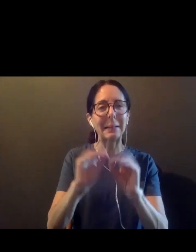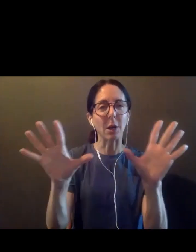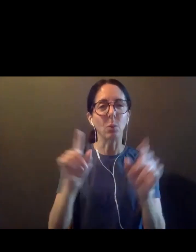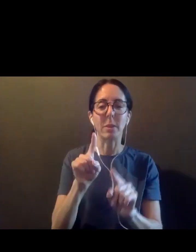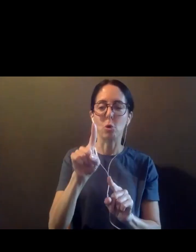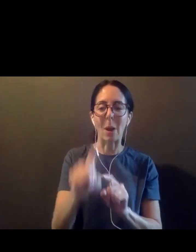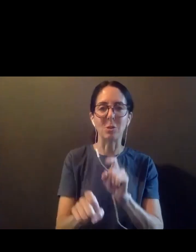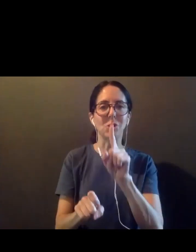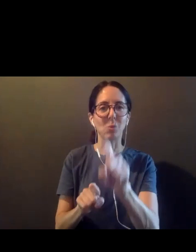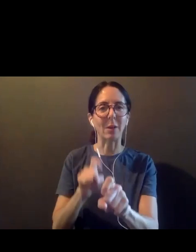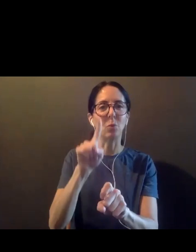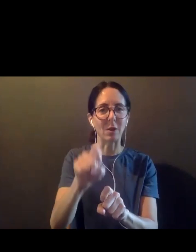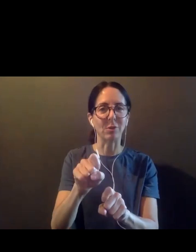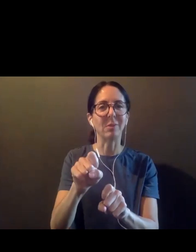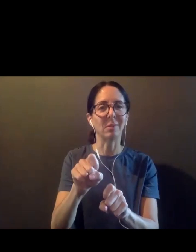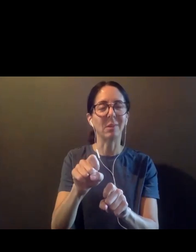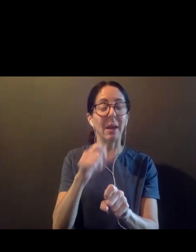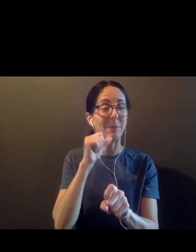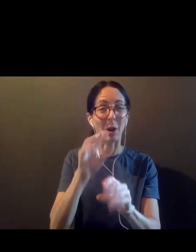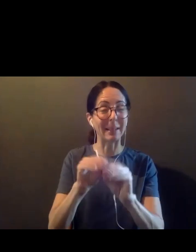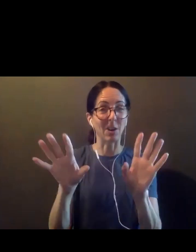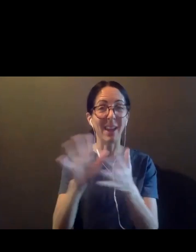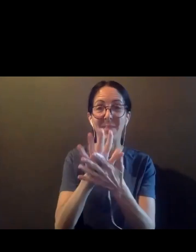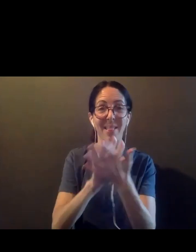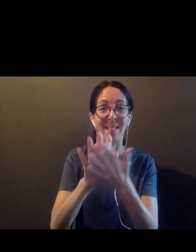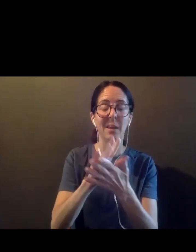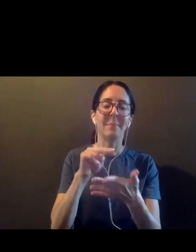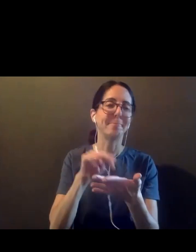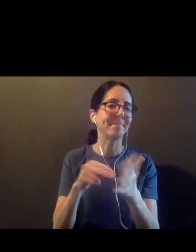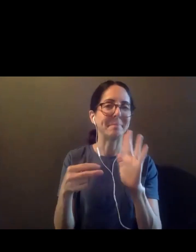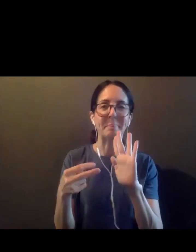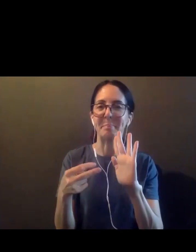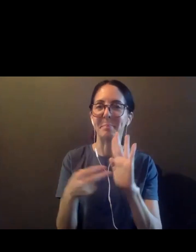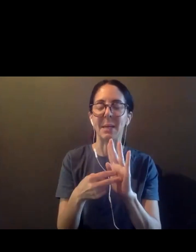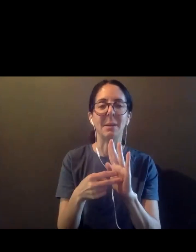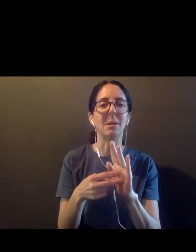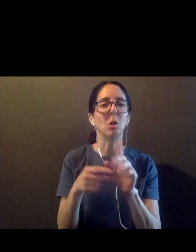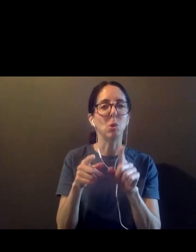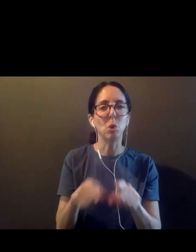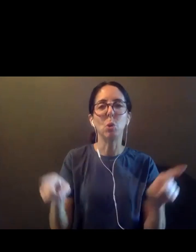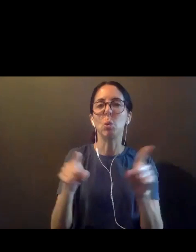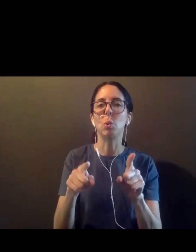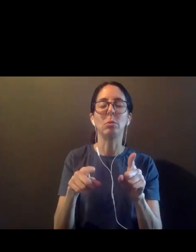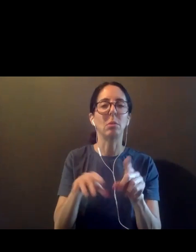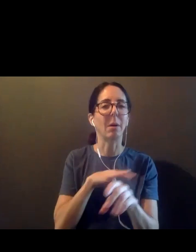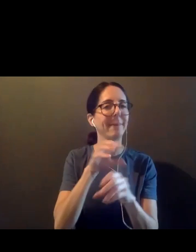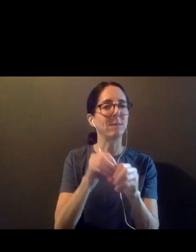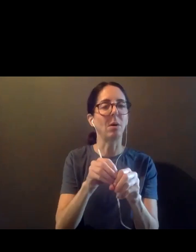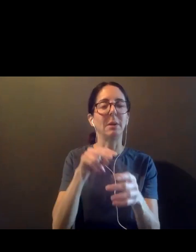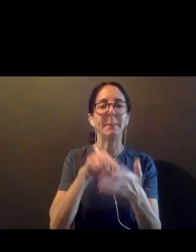want to uncover, you have not invested in the meaningful relationships, not for what